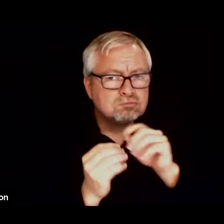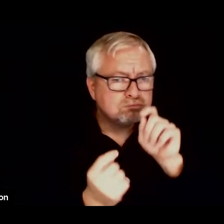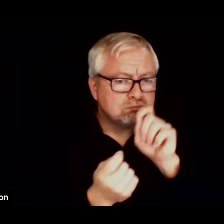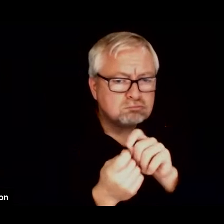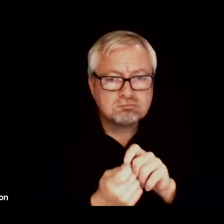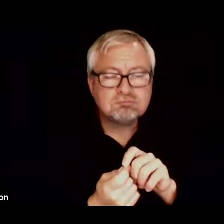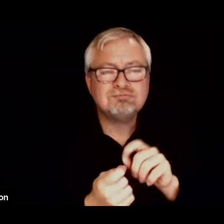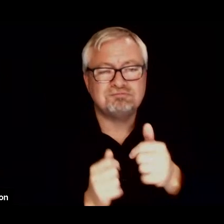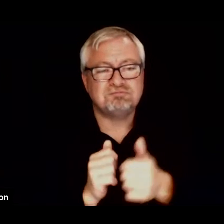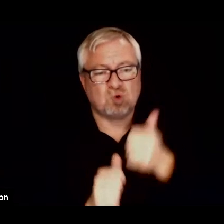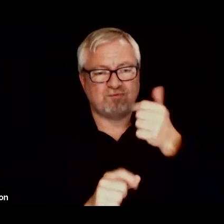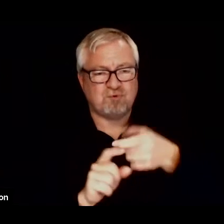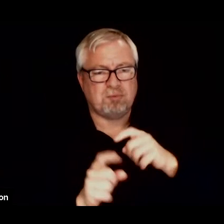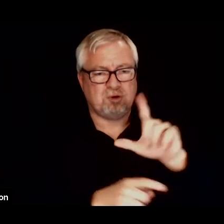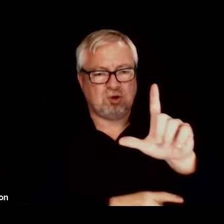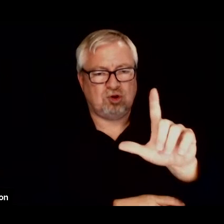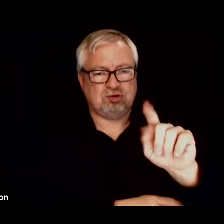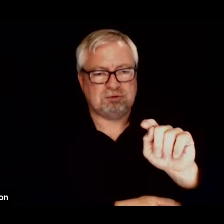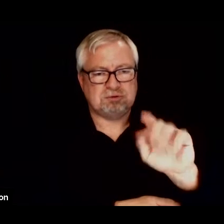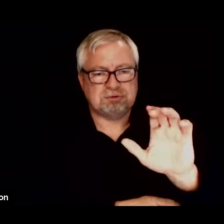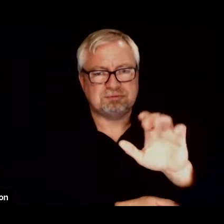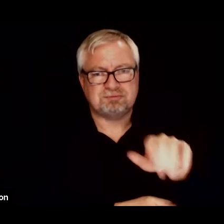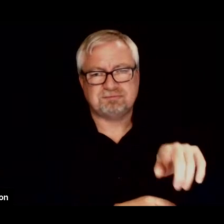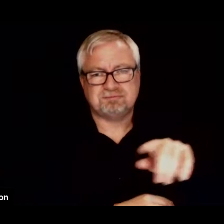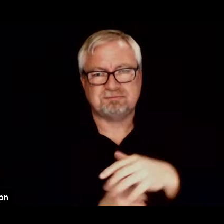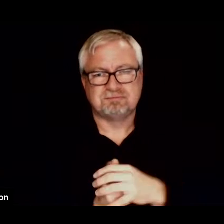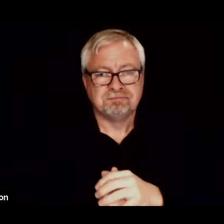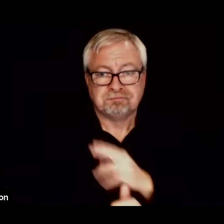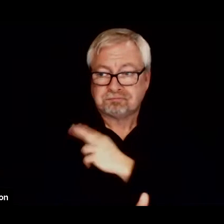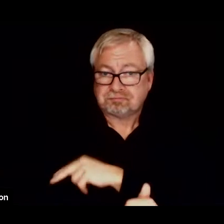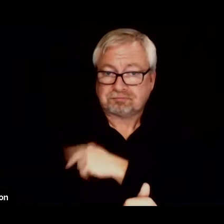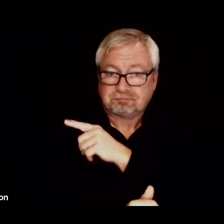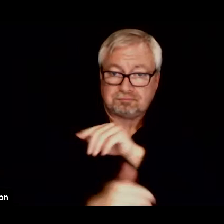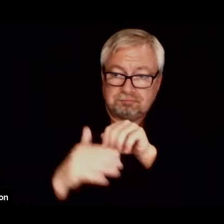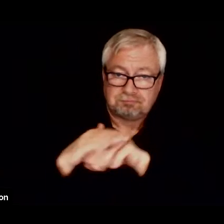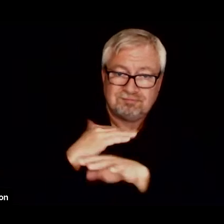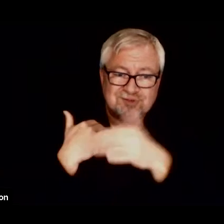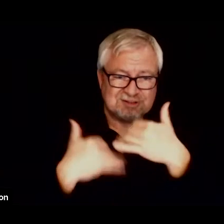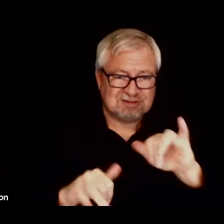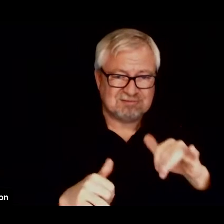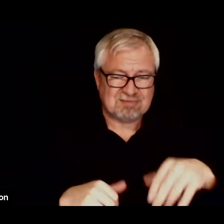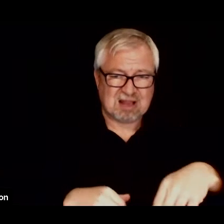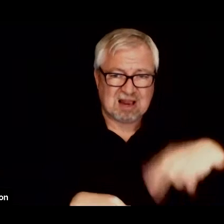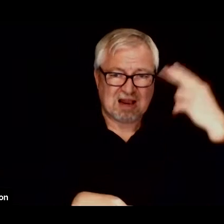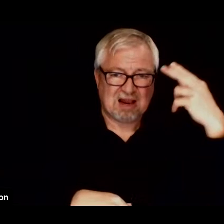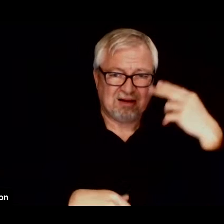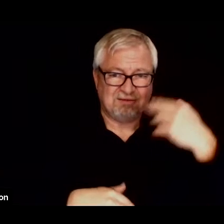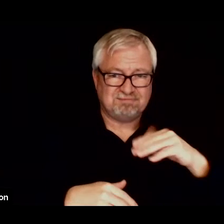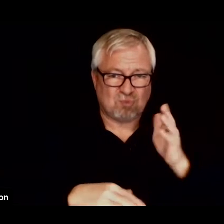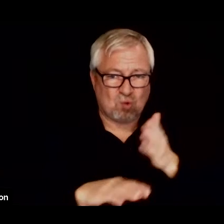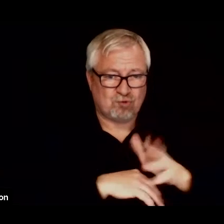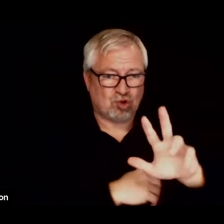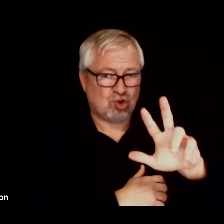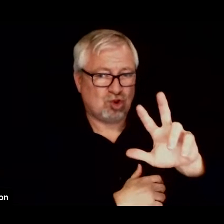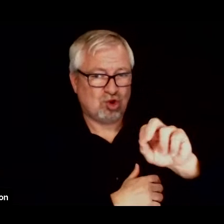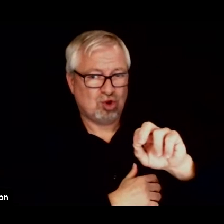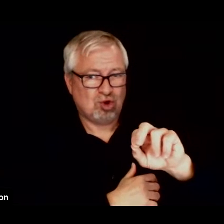admissions remained quite high. We're still at over 30 weekly admissions per 100,000 population